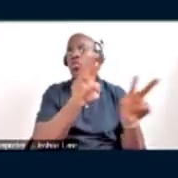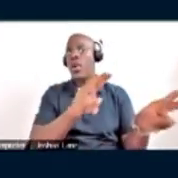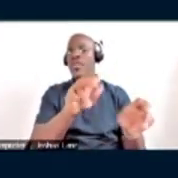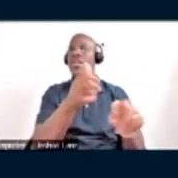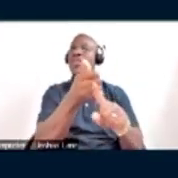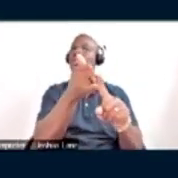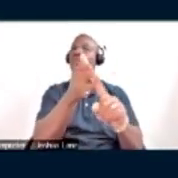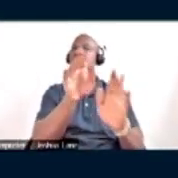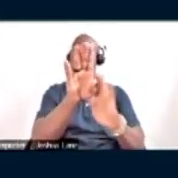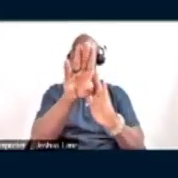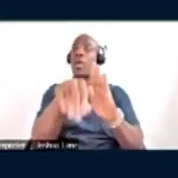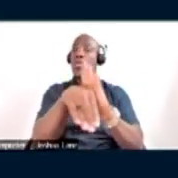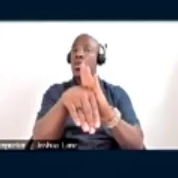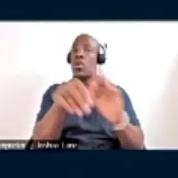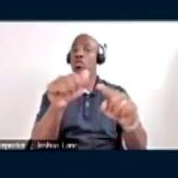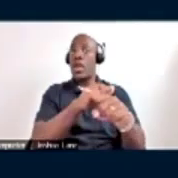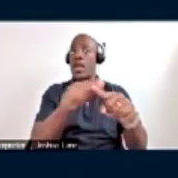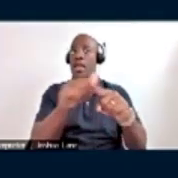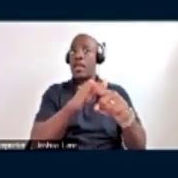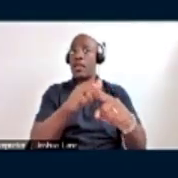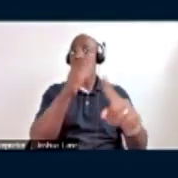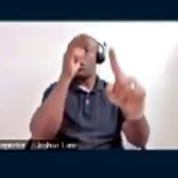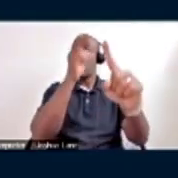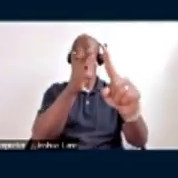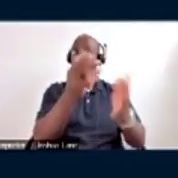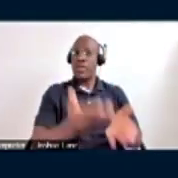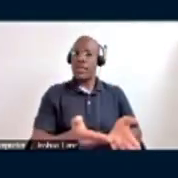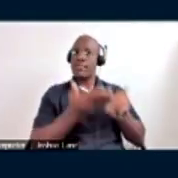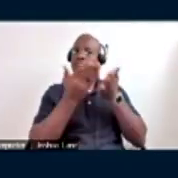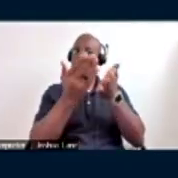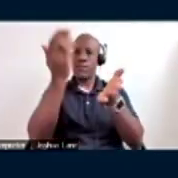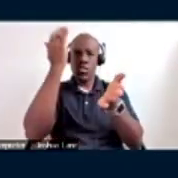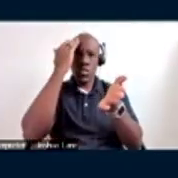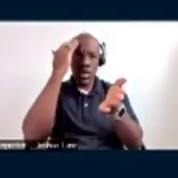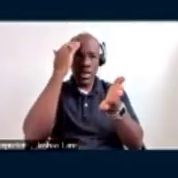and providing tools to mitigate bias.